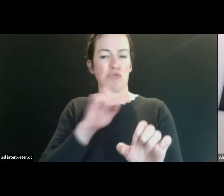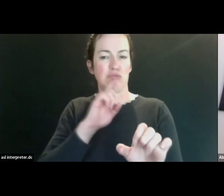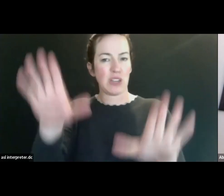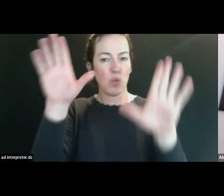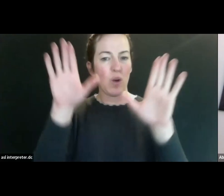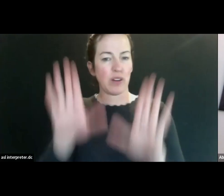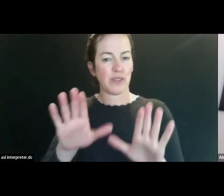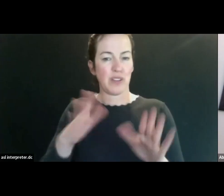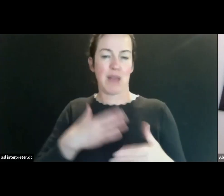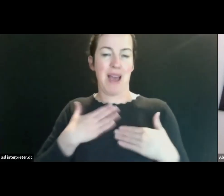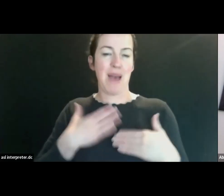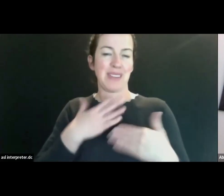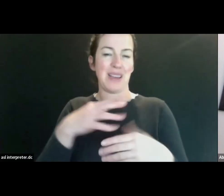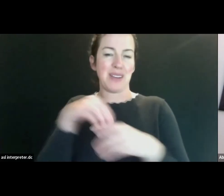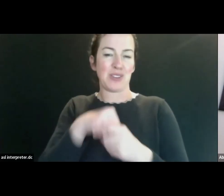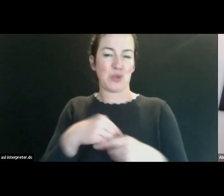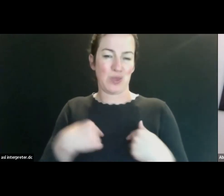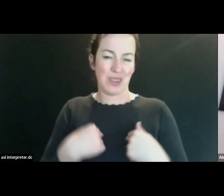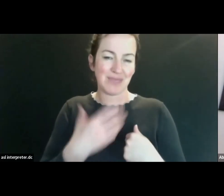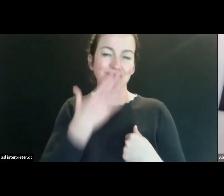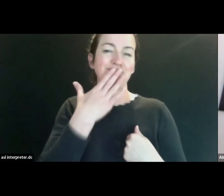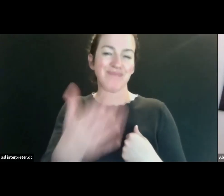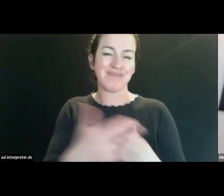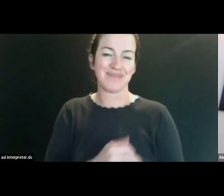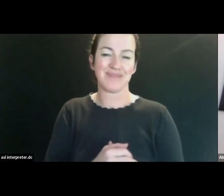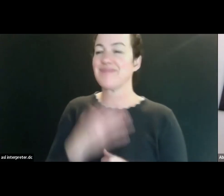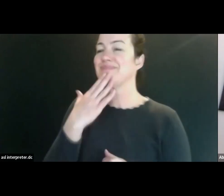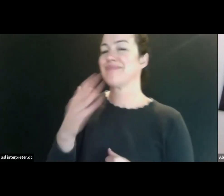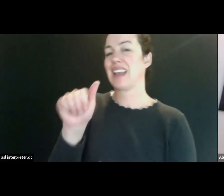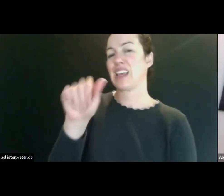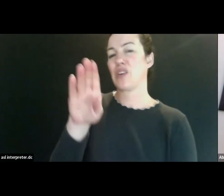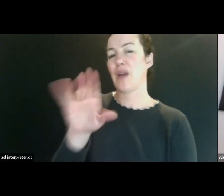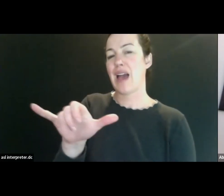happy to be a part of it. So thank you. Awesome. Thank you, Abby. And one thing that I wanna